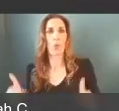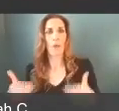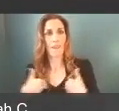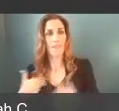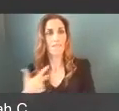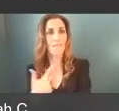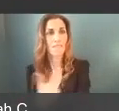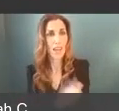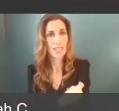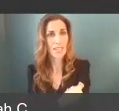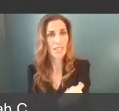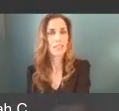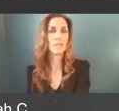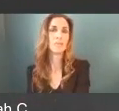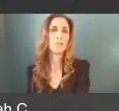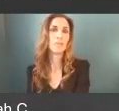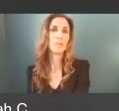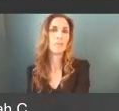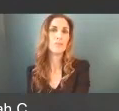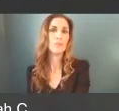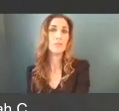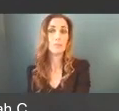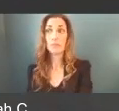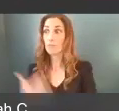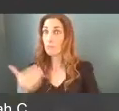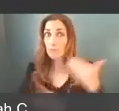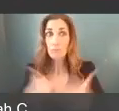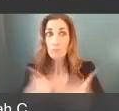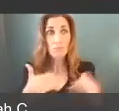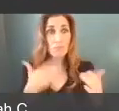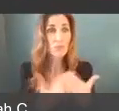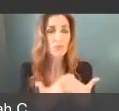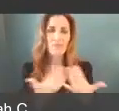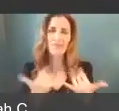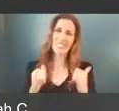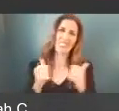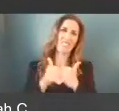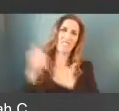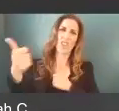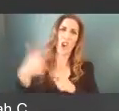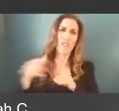So even though we've made a lot of progress, we're still quite a ways from that. Once we start